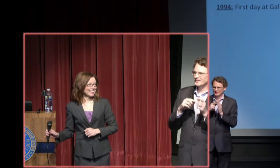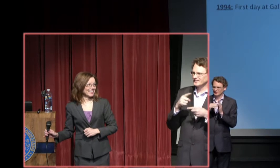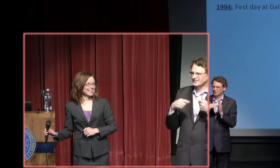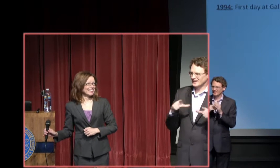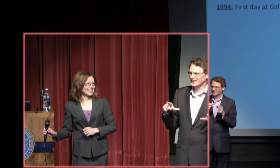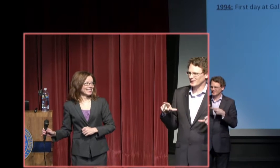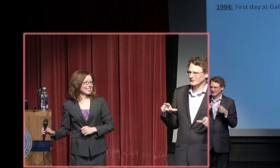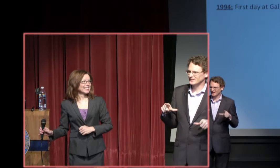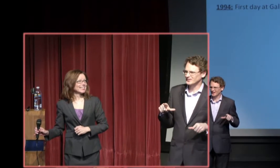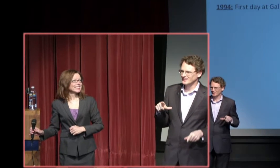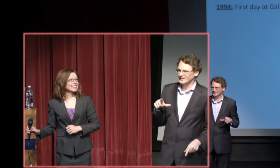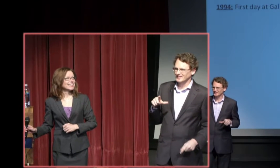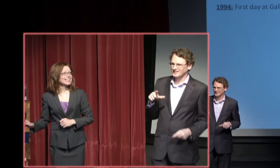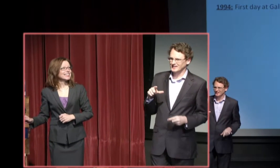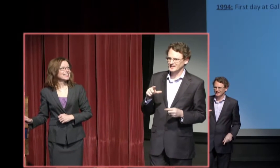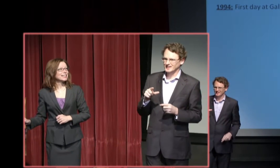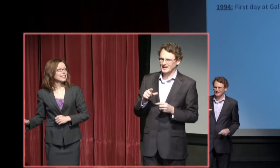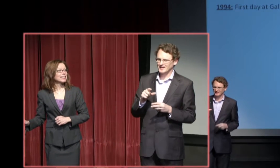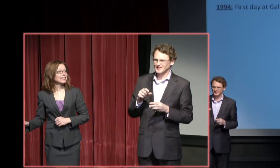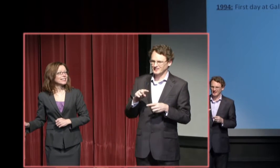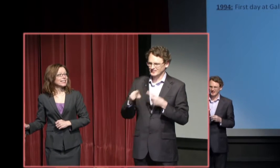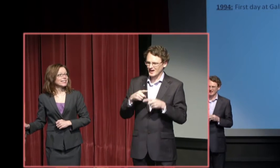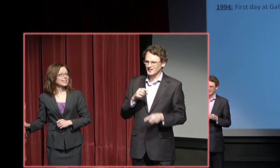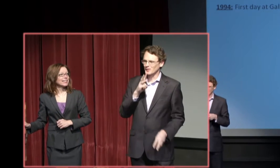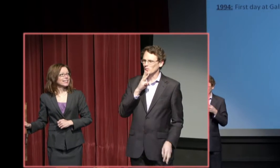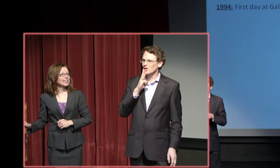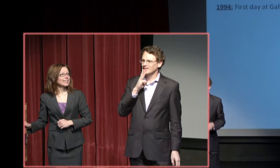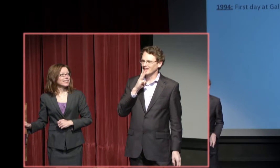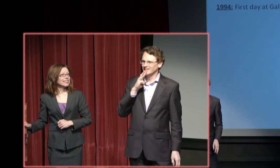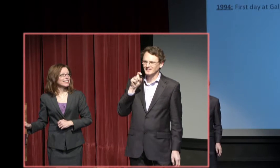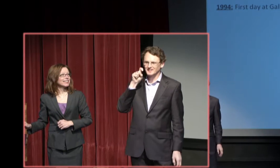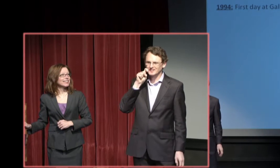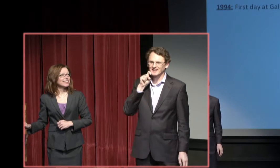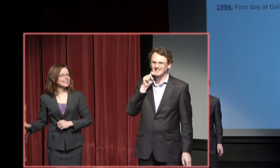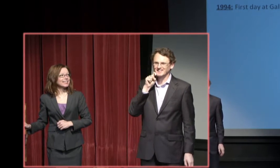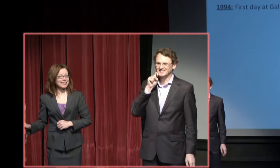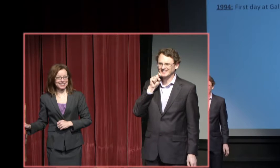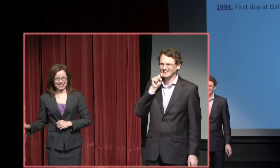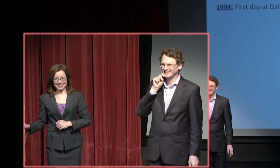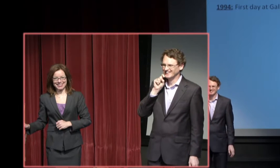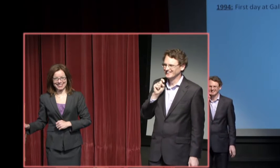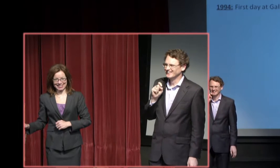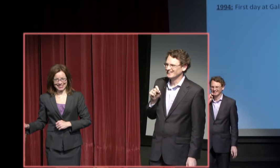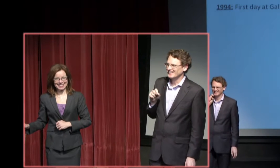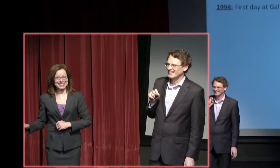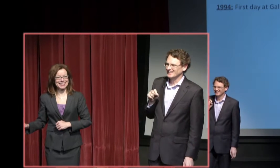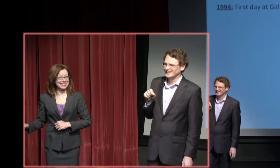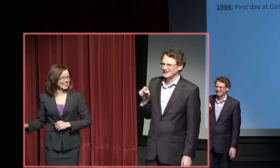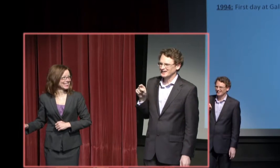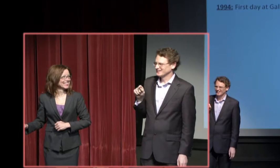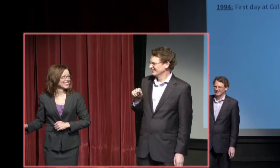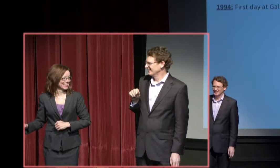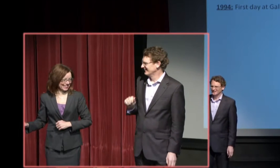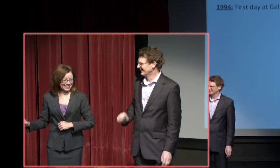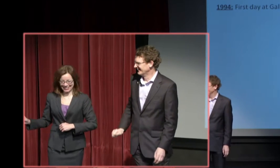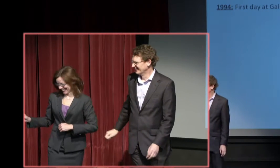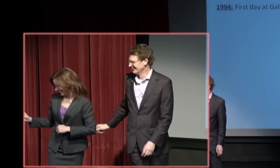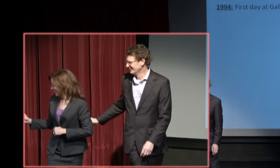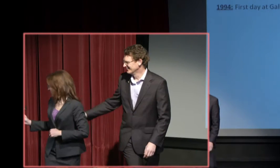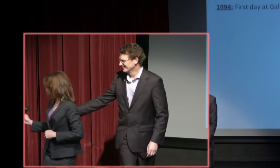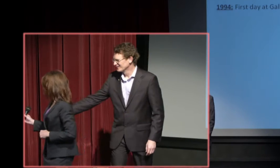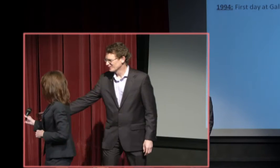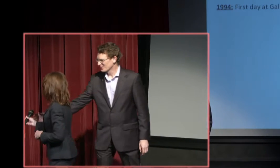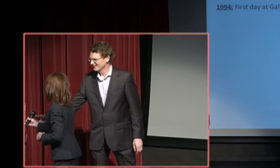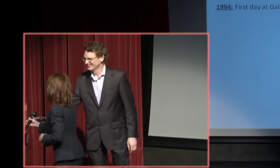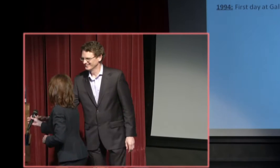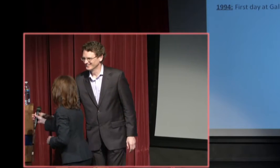In New Zealand sign language, the sign for water is like this.